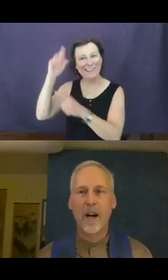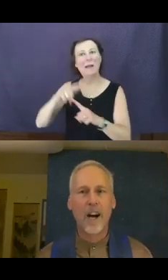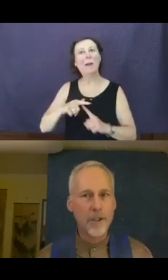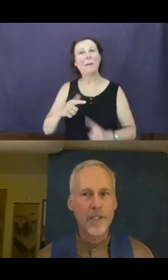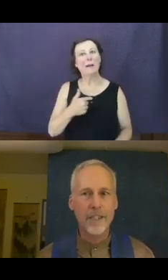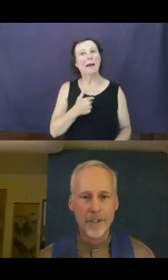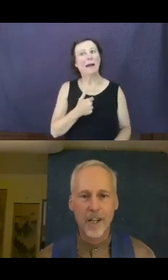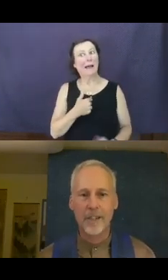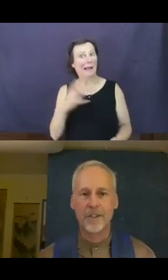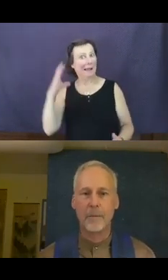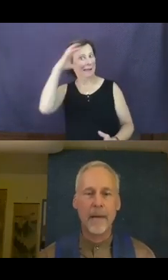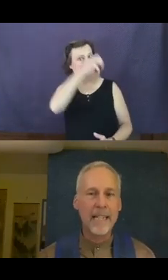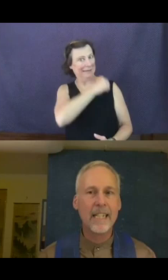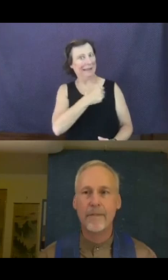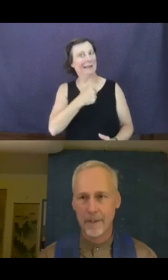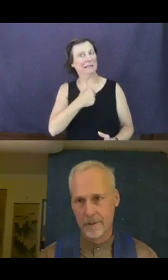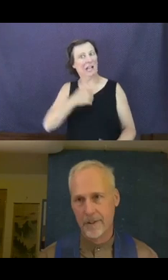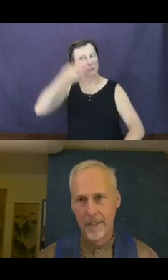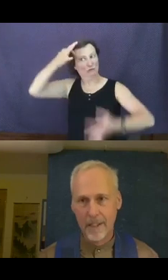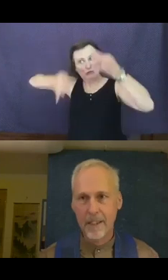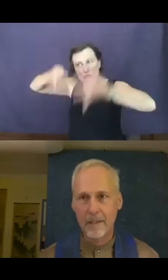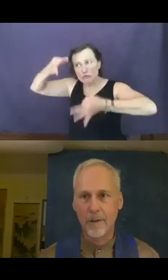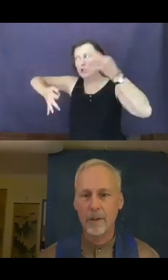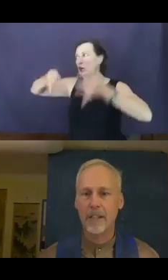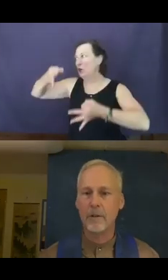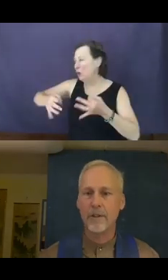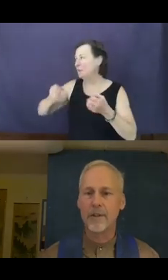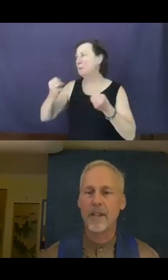harshly judge many events in the unfolding Universe.